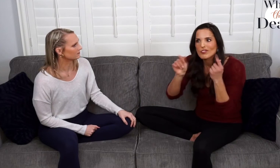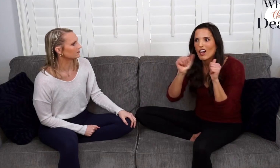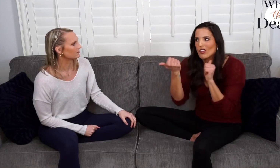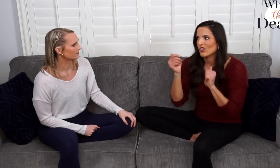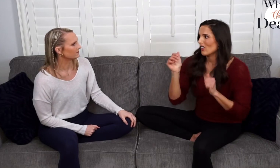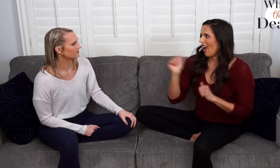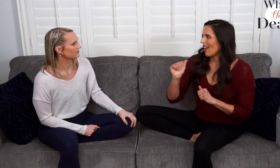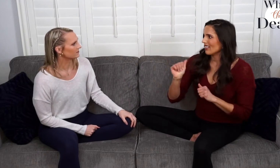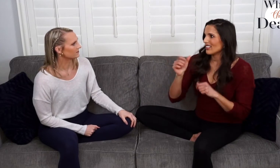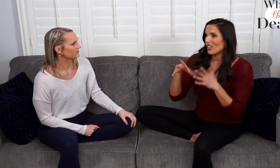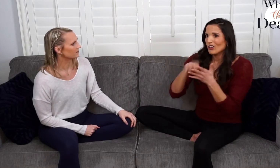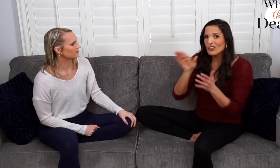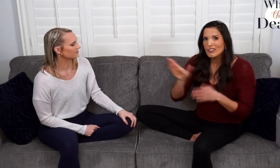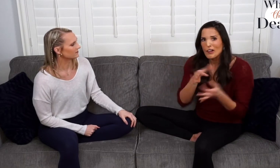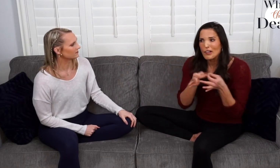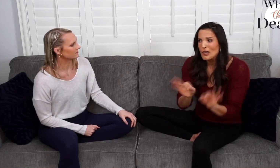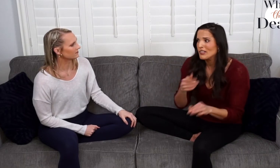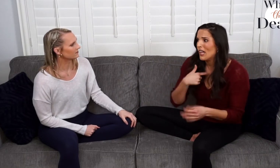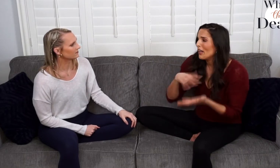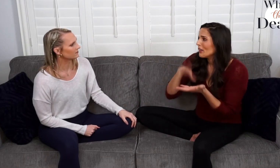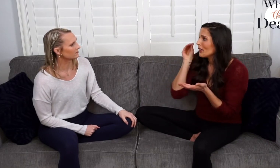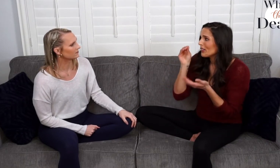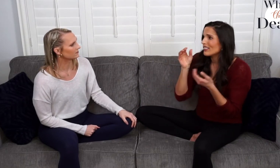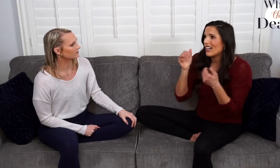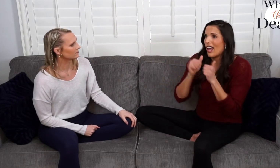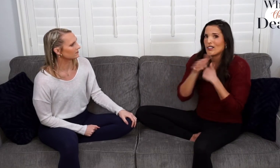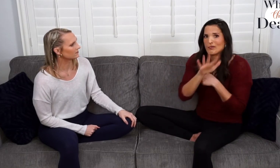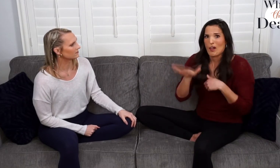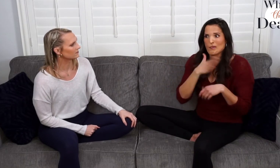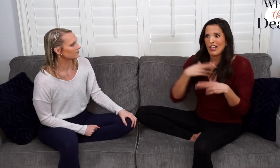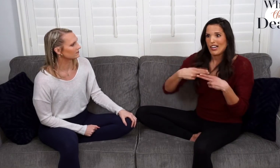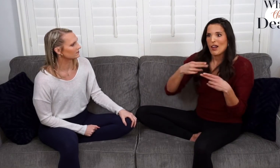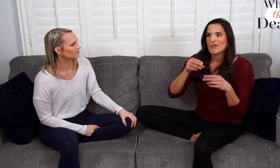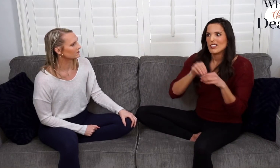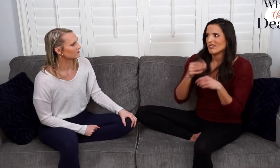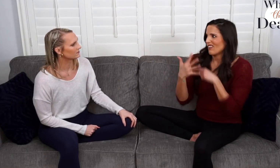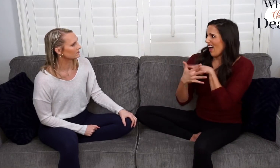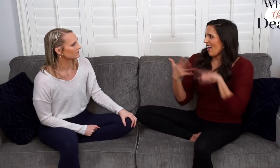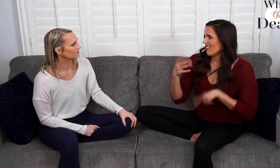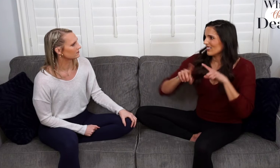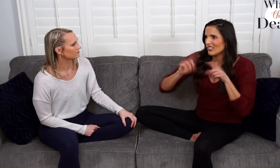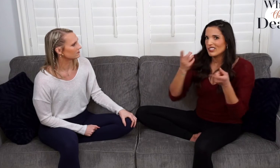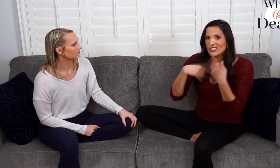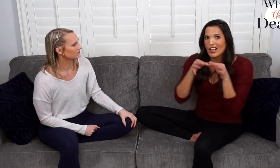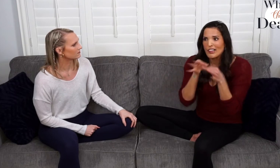meet other athletes and learn their Sign Languages and I learned how to spell my name in five different